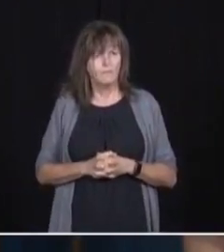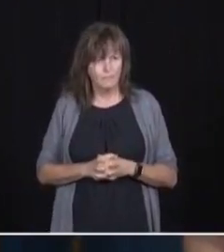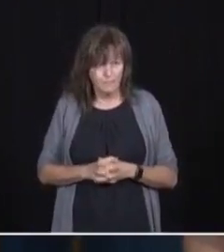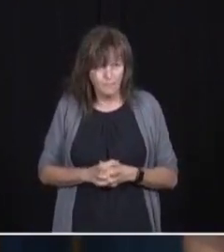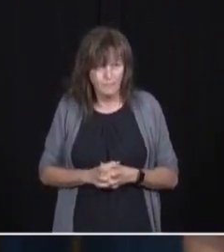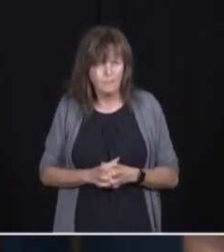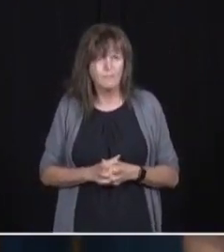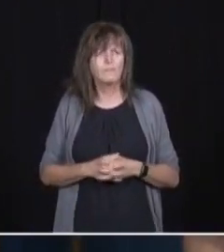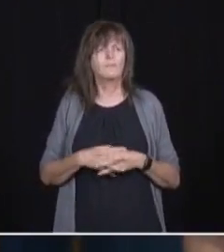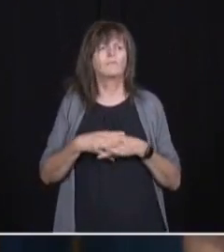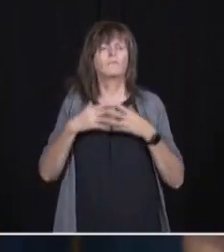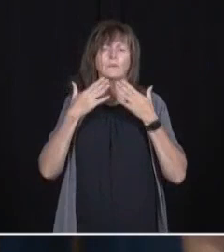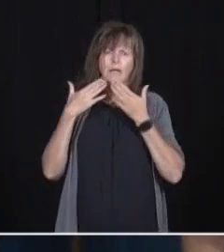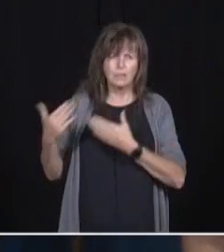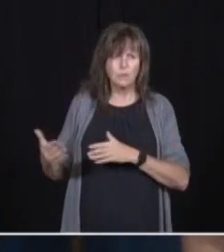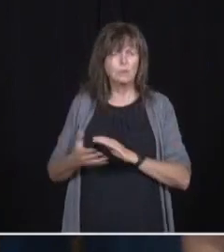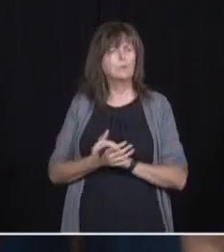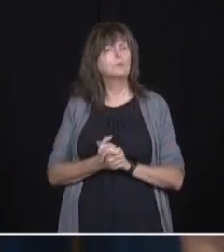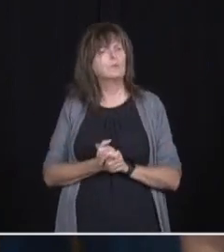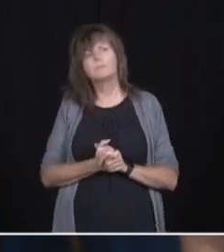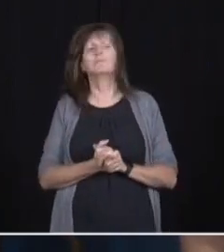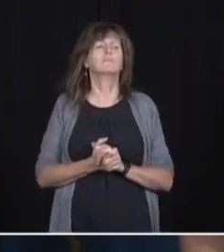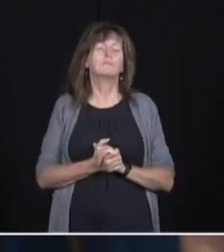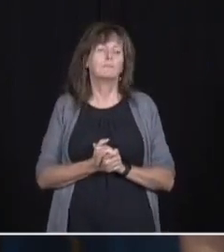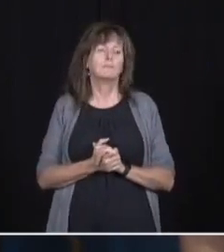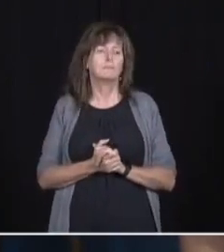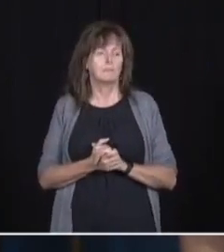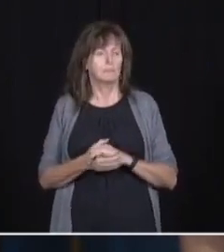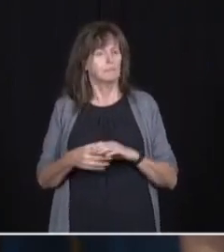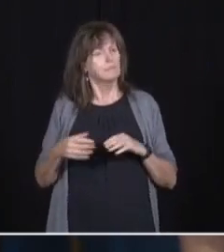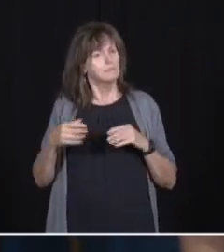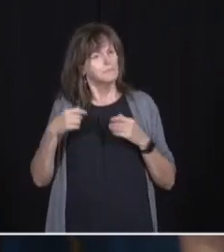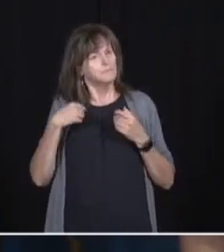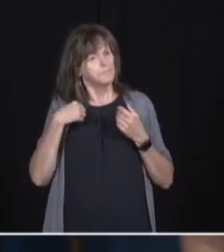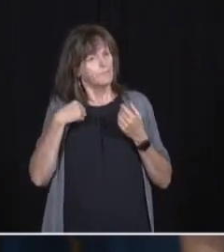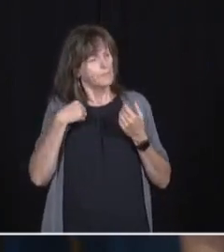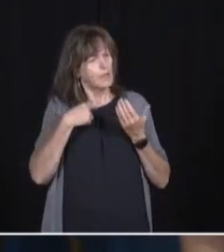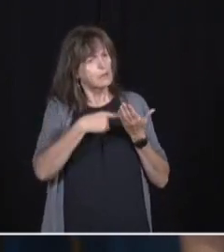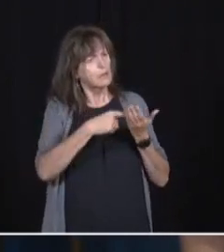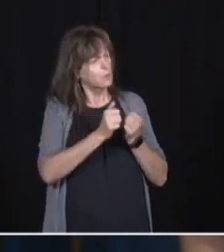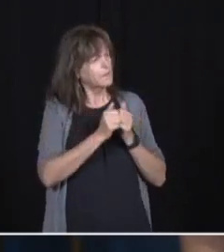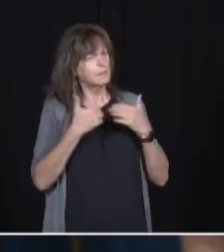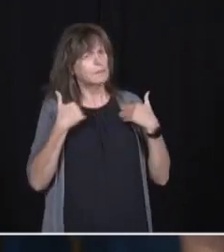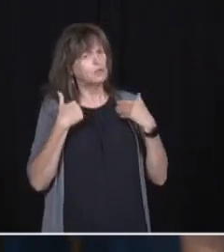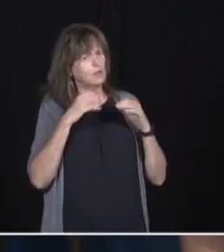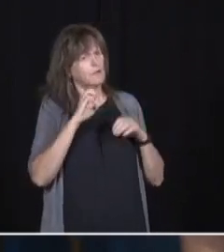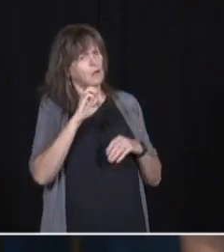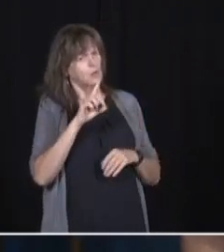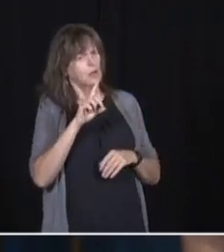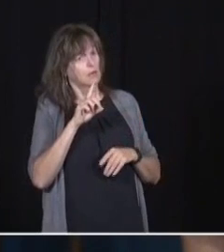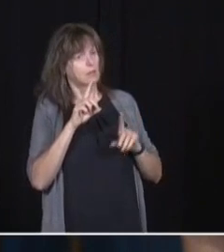Or cleaning folks or items that they need to keep the classrooms clean. I will pass it over to the minister. Thank you.